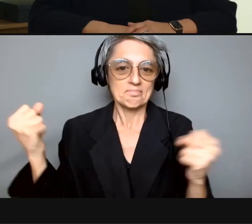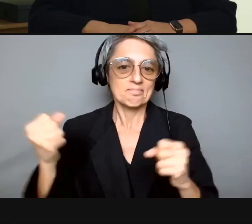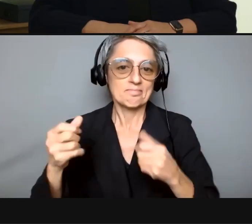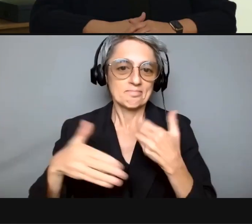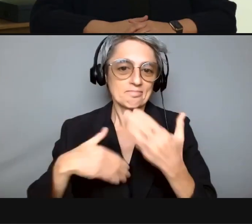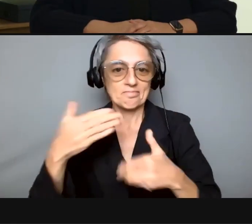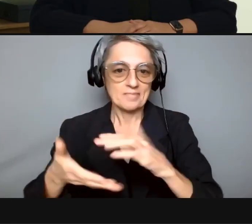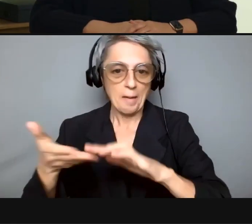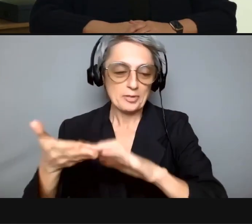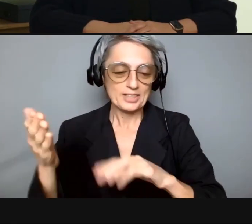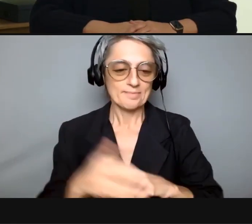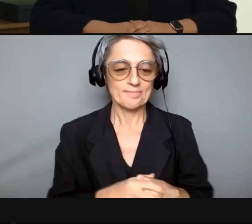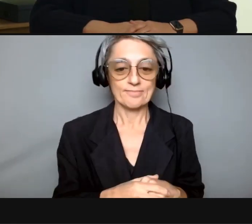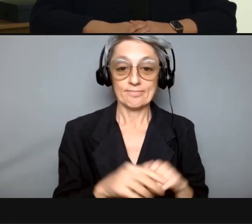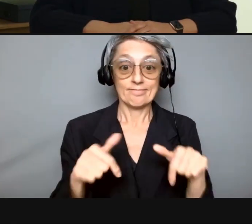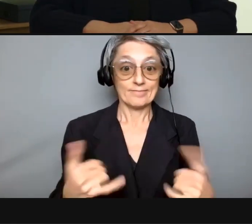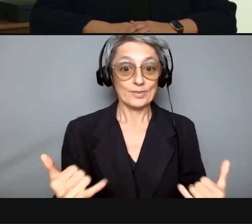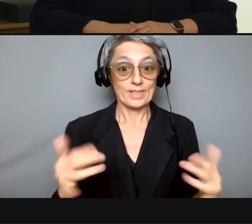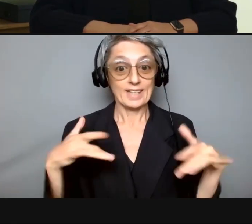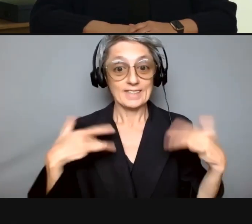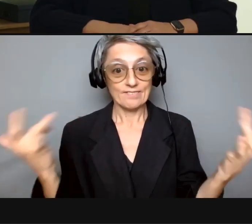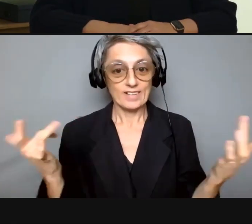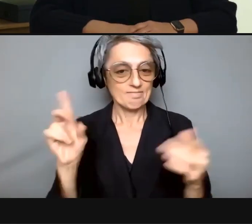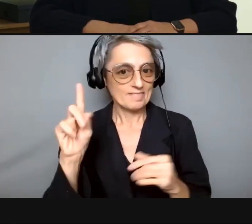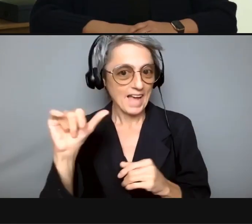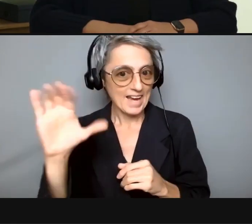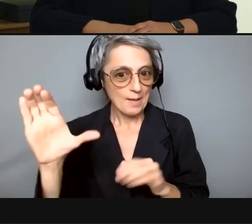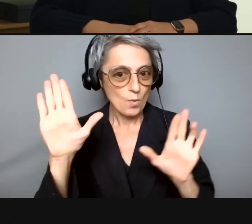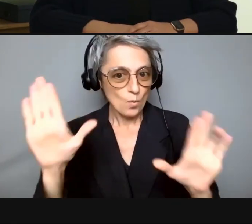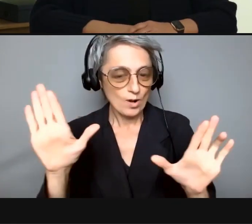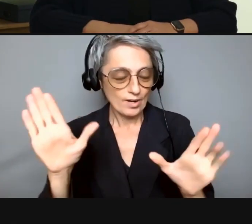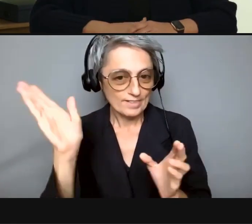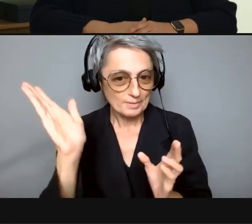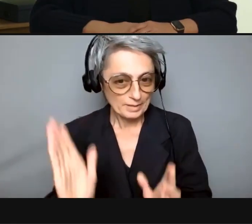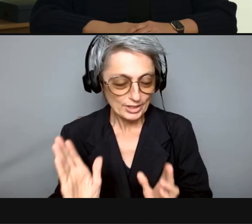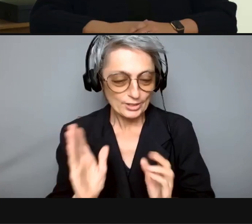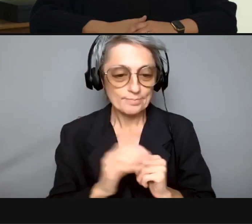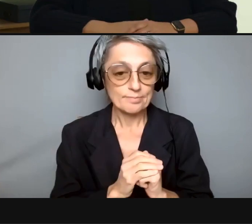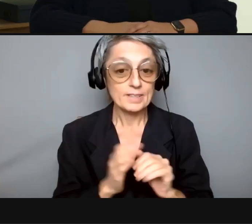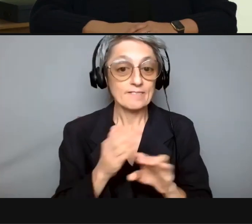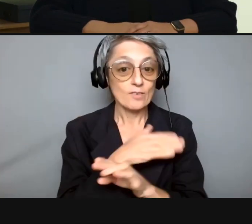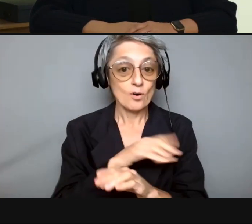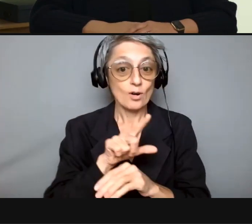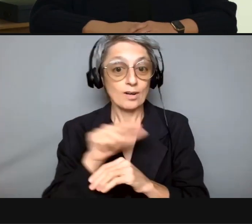We've got a dynamic speaker with us today, but before we get started, I need to cover a few housekeeping items.